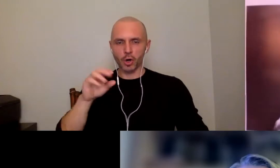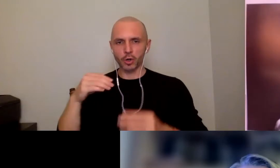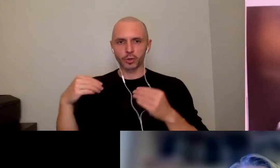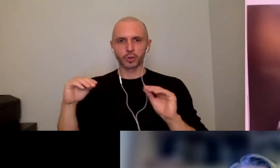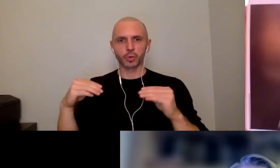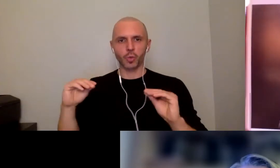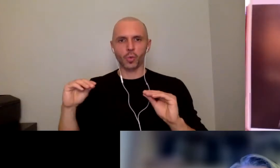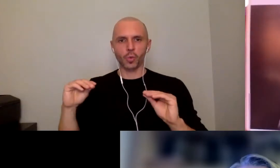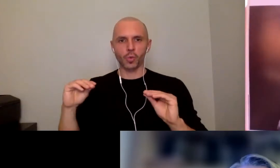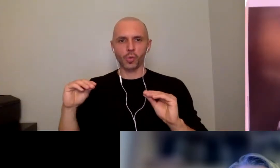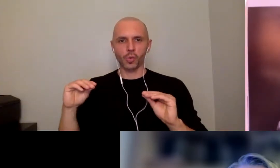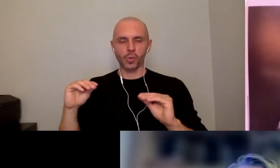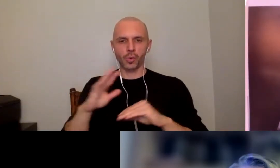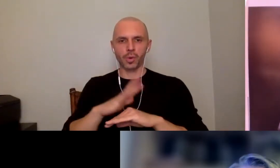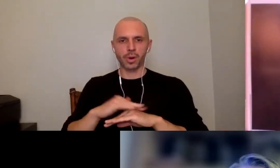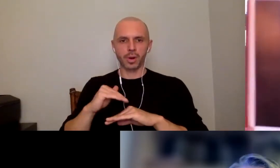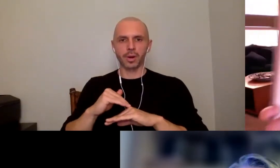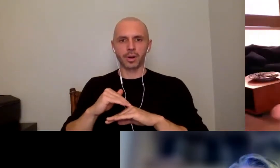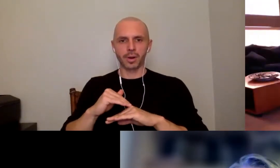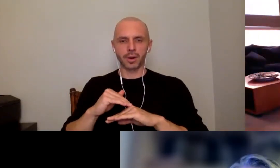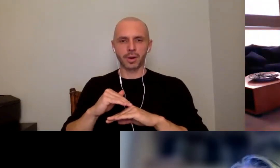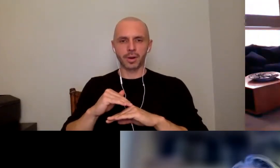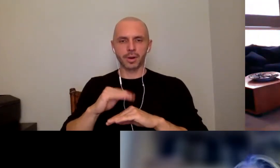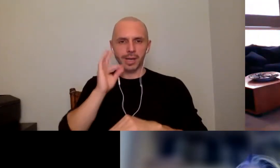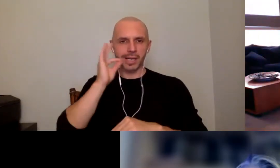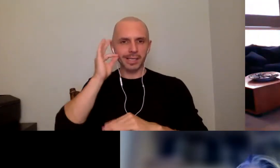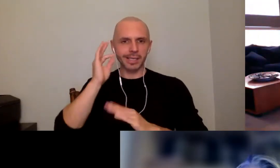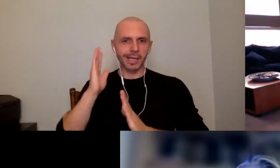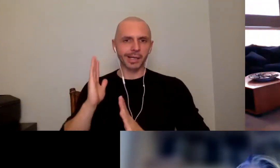and it was lovely to see this in the book while we plan to put in the book